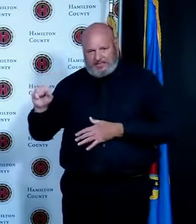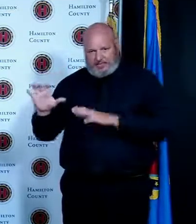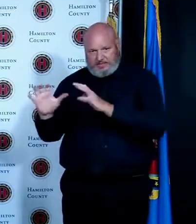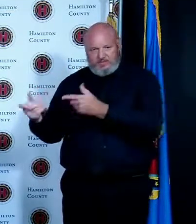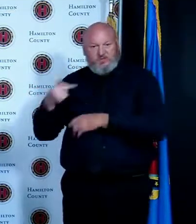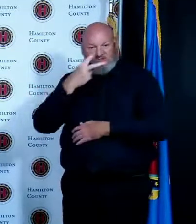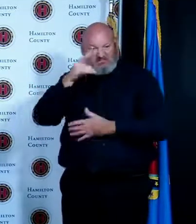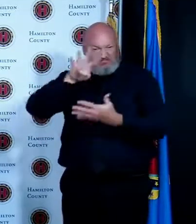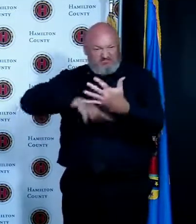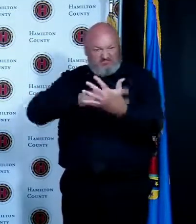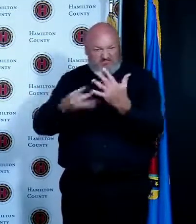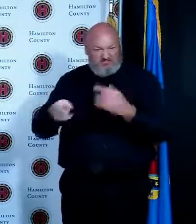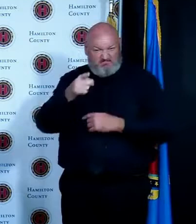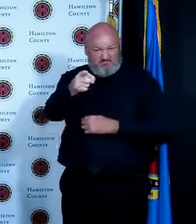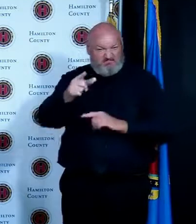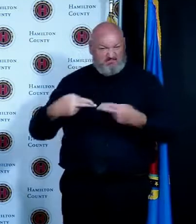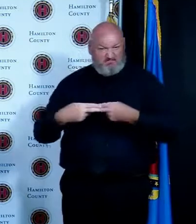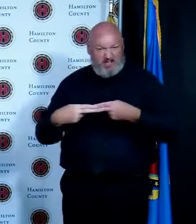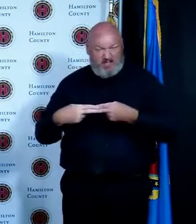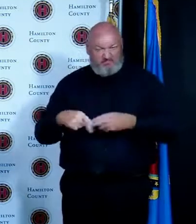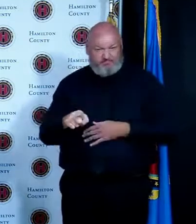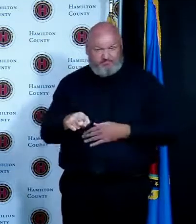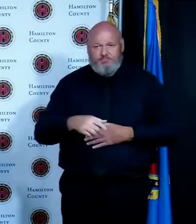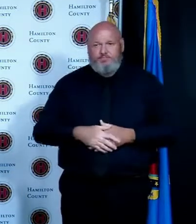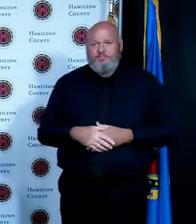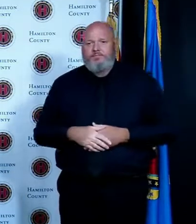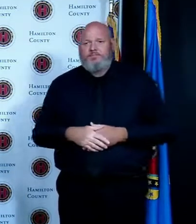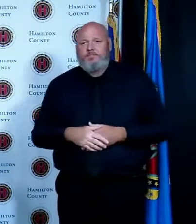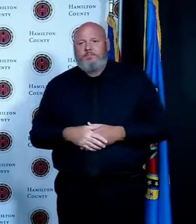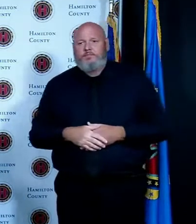front of you you are seeing statewide data related to Covid-19